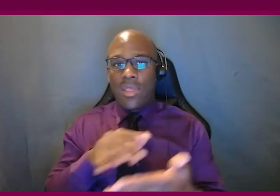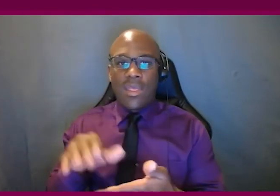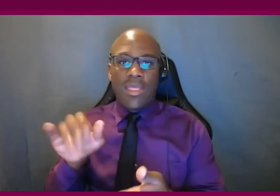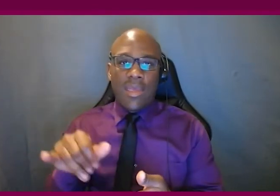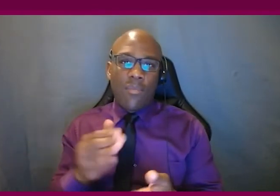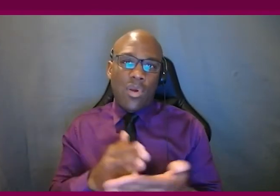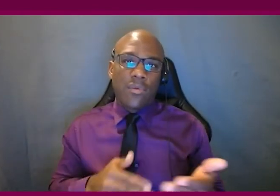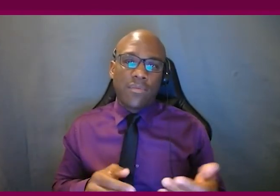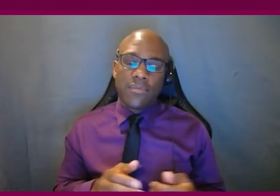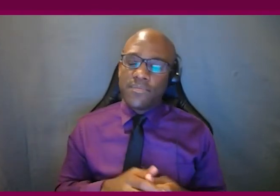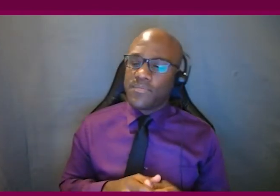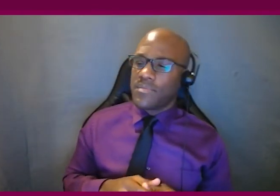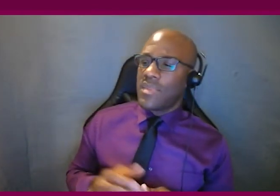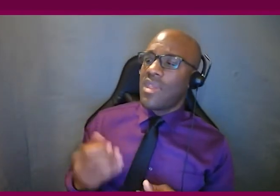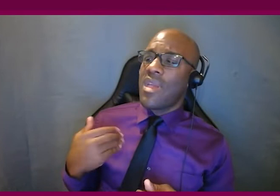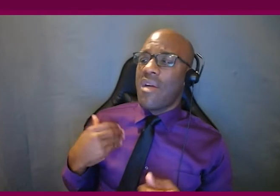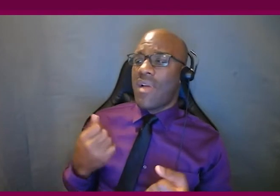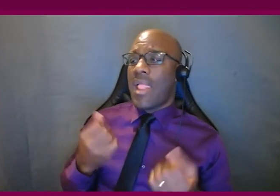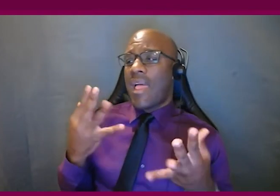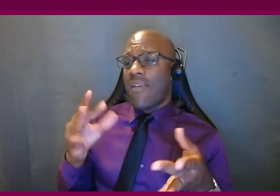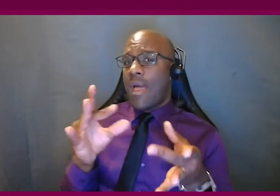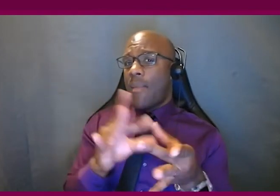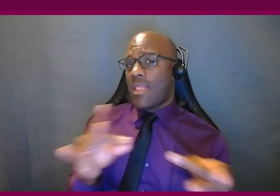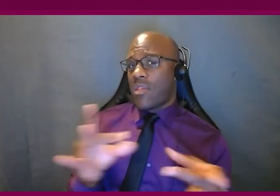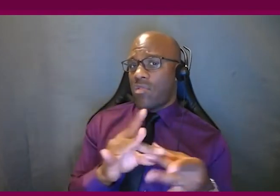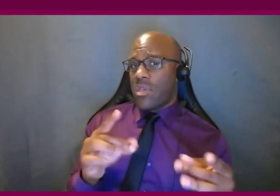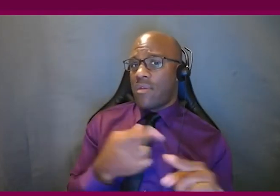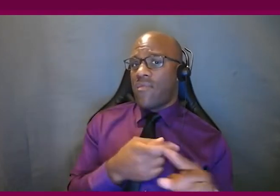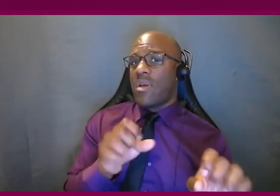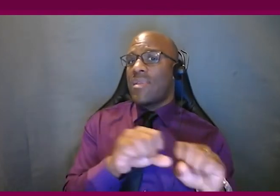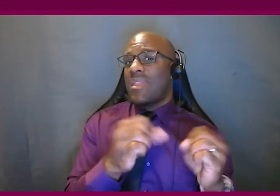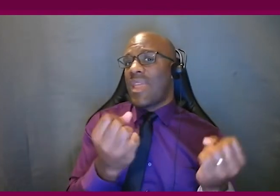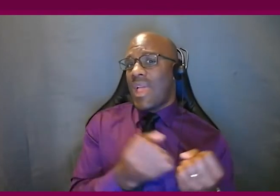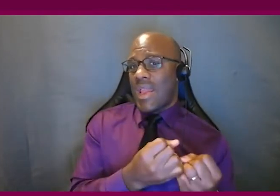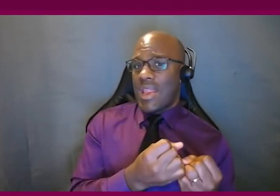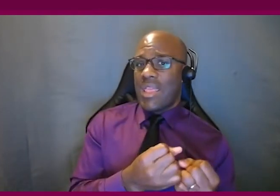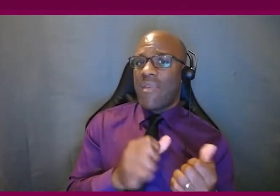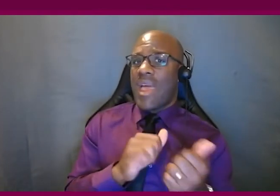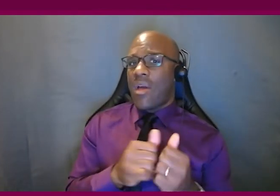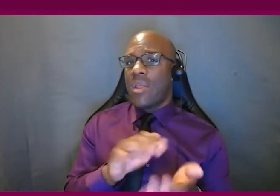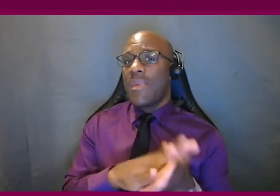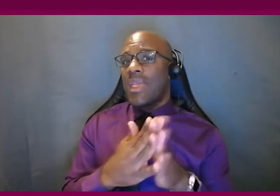and self-love yourself until you're happy, but it's like I just always think that no